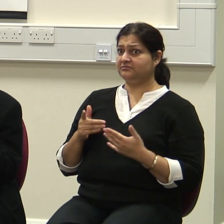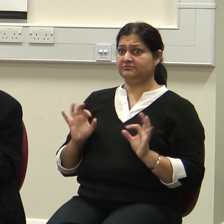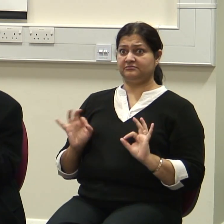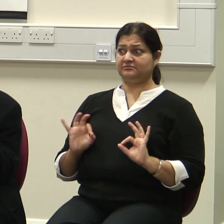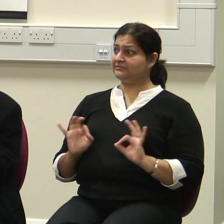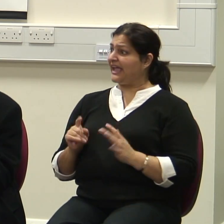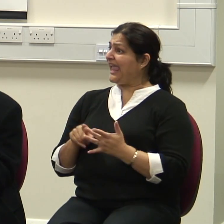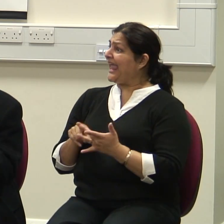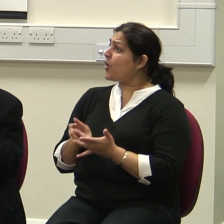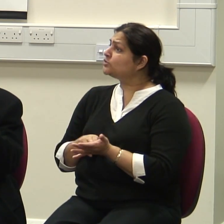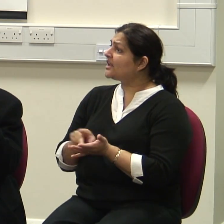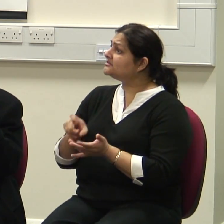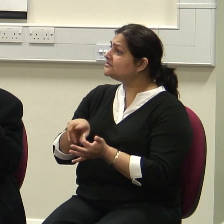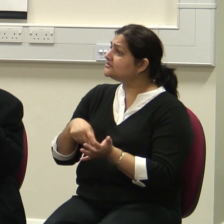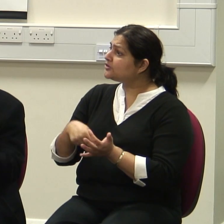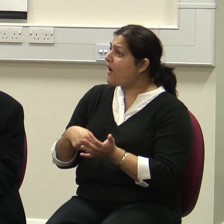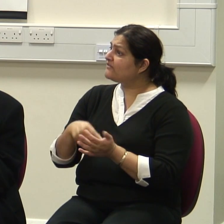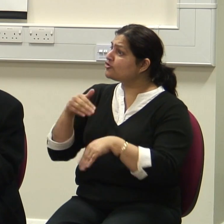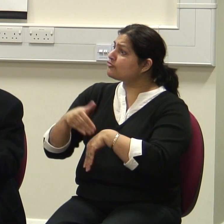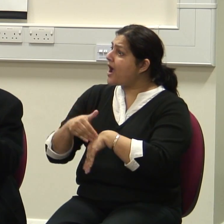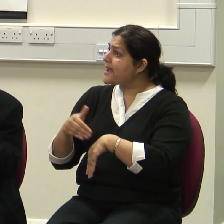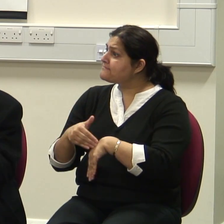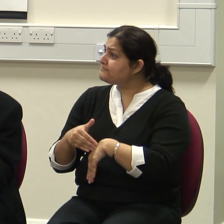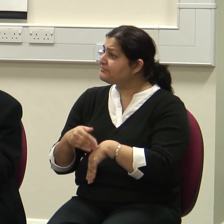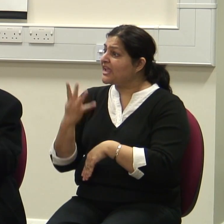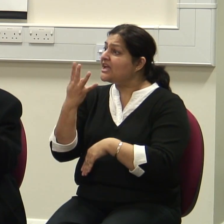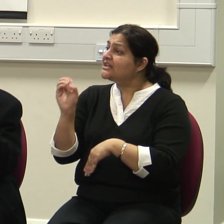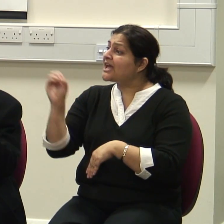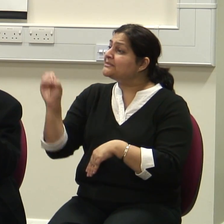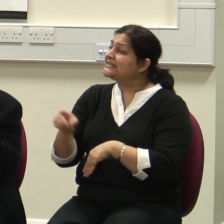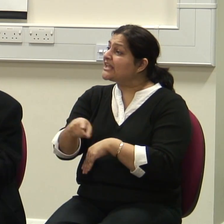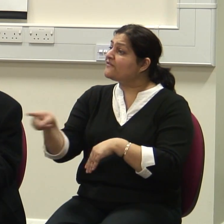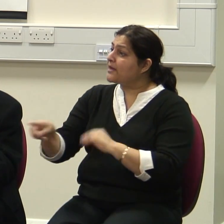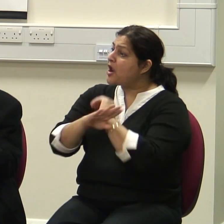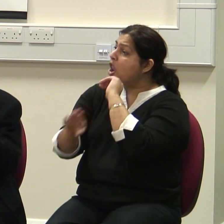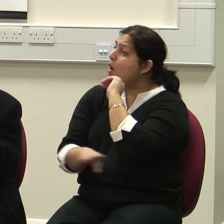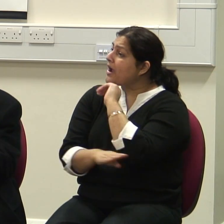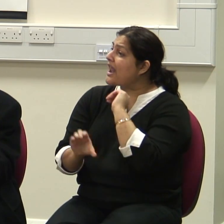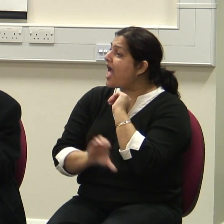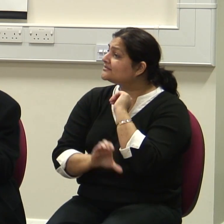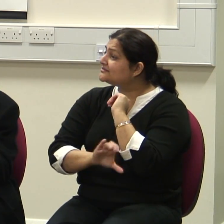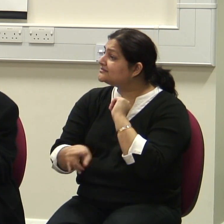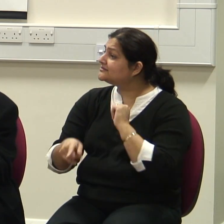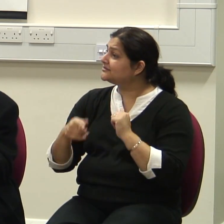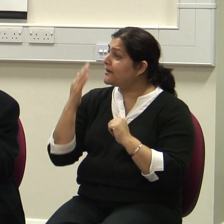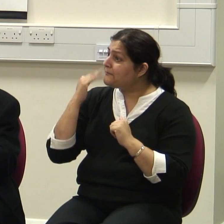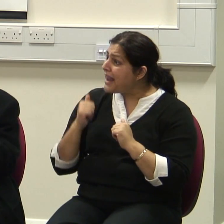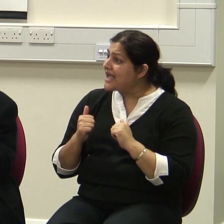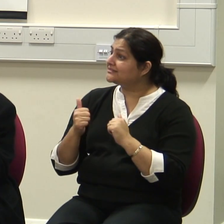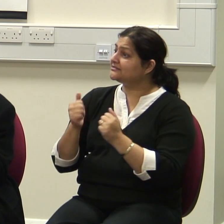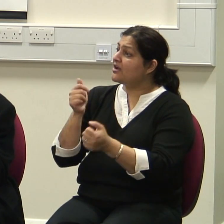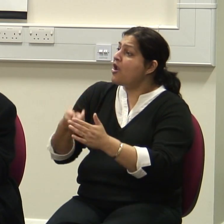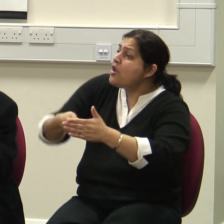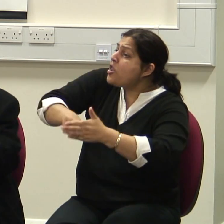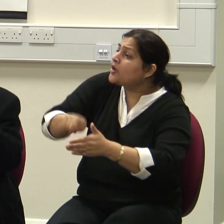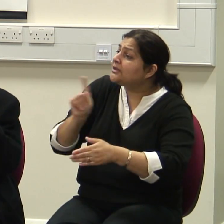90% are lower class Blacks locked up for drug offences. What’s a drug offence? That you